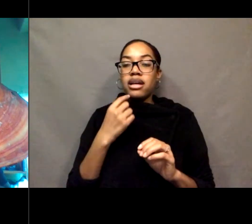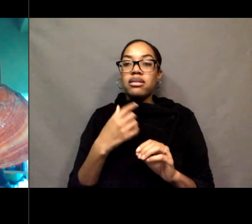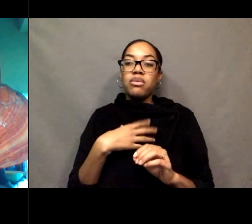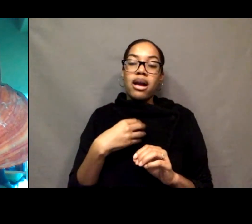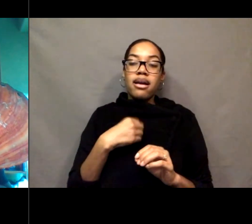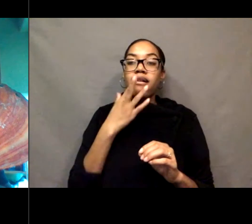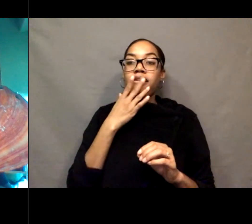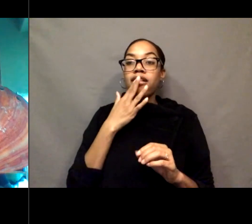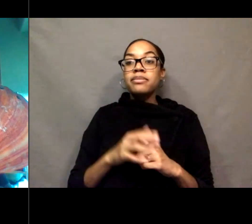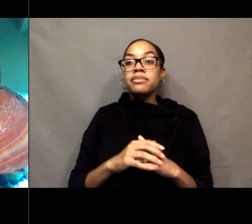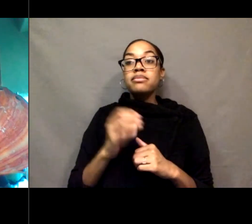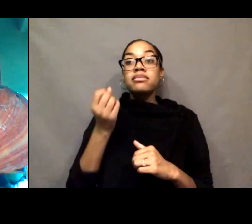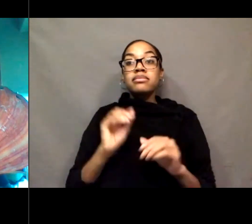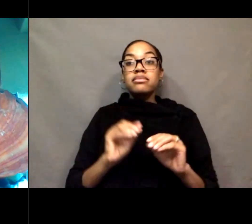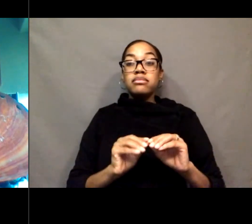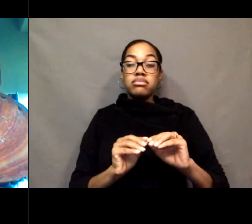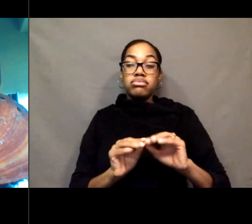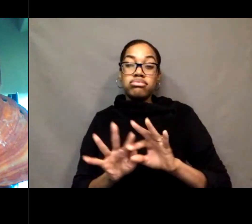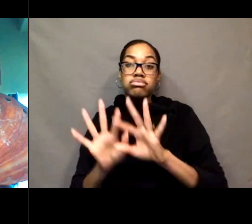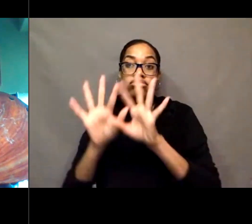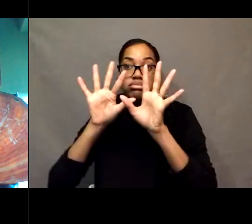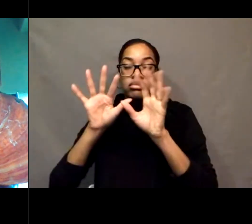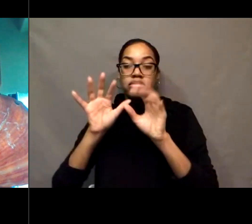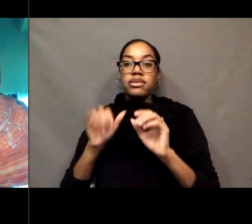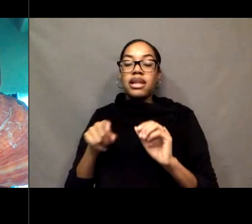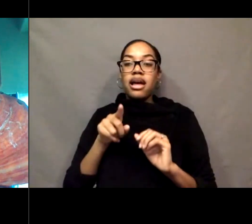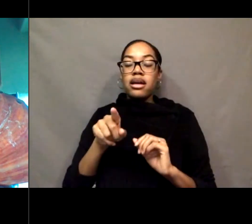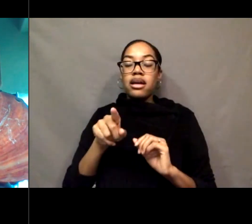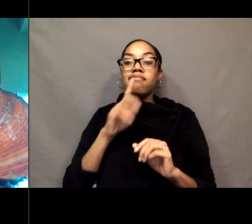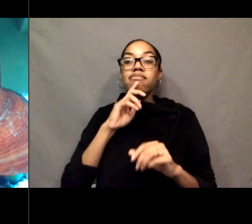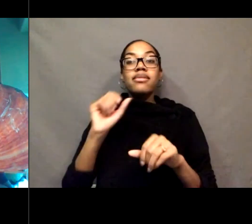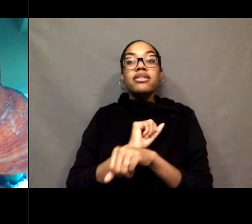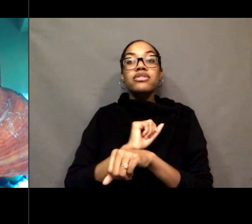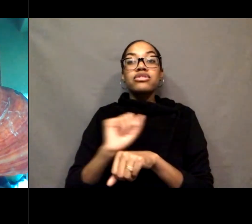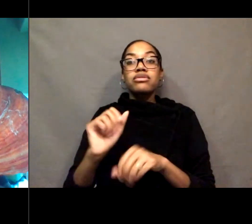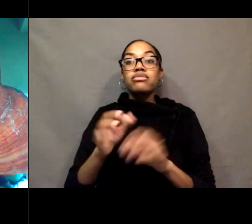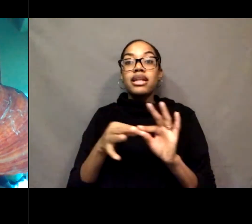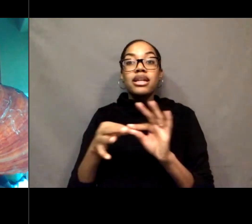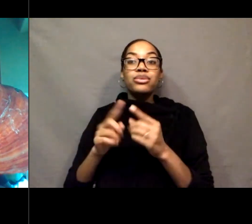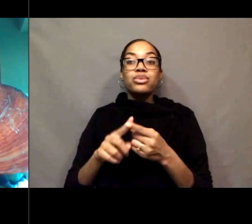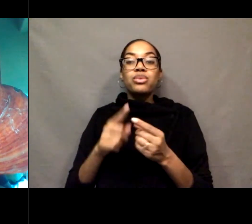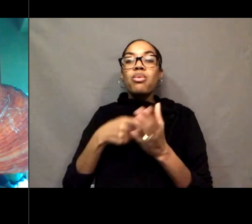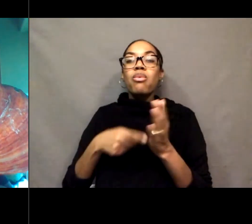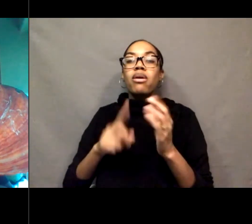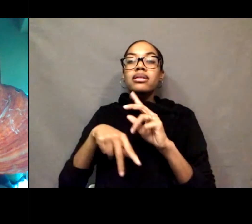actually I should've mentioned this in the other ones, the banding has to do with what kind of algae they were eating.